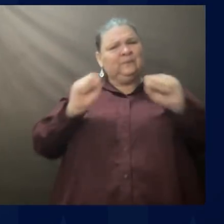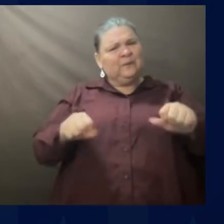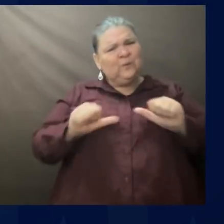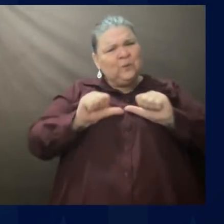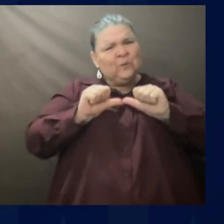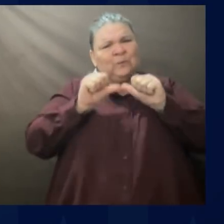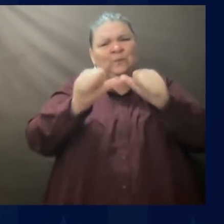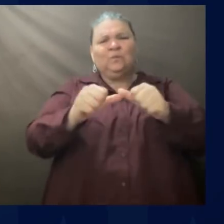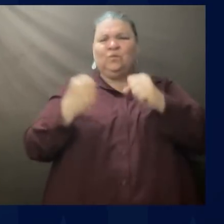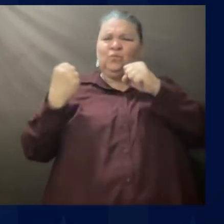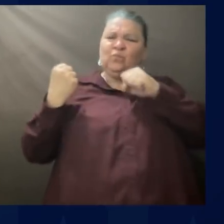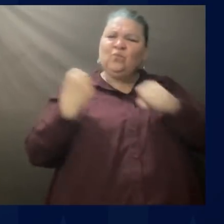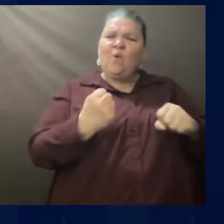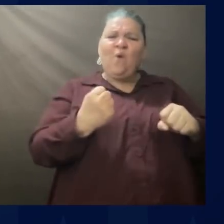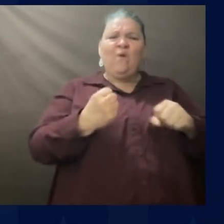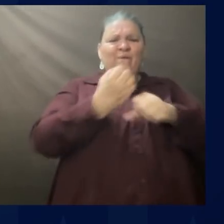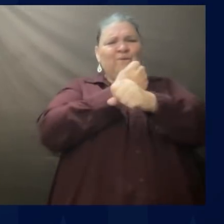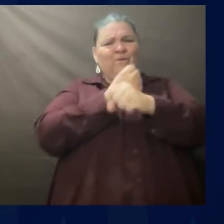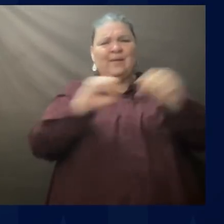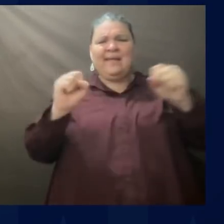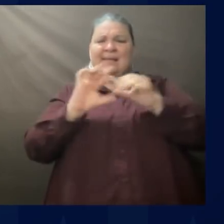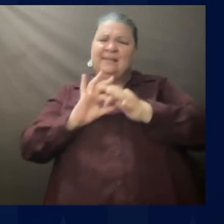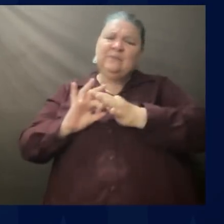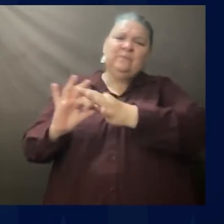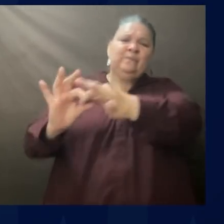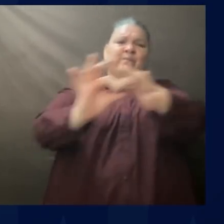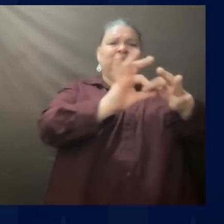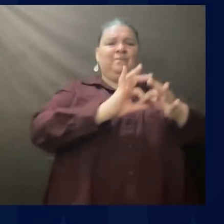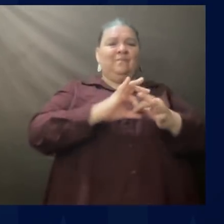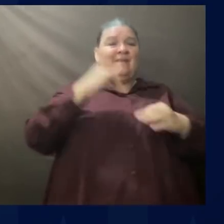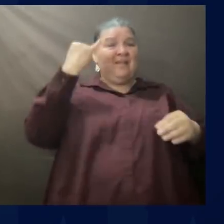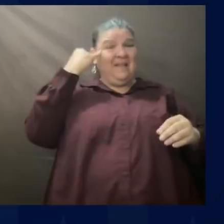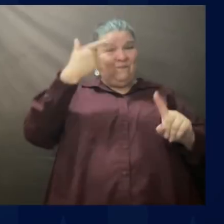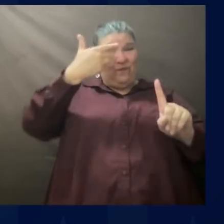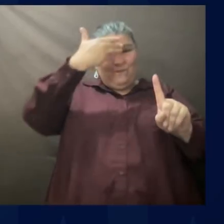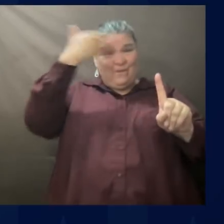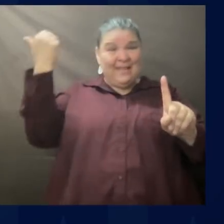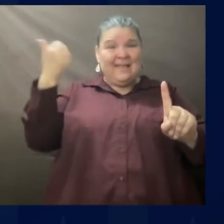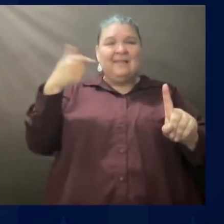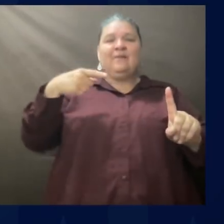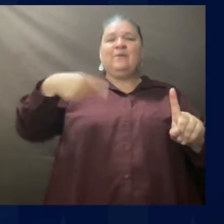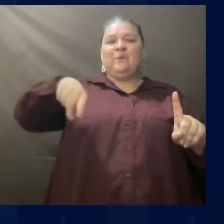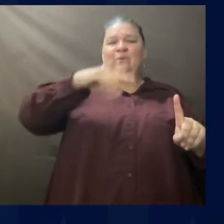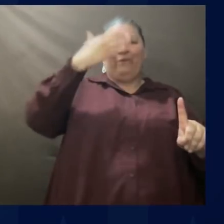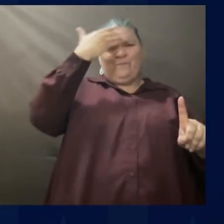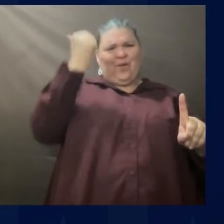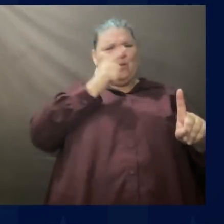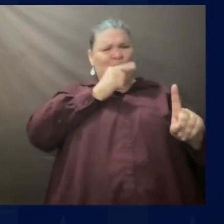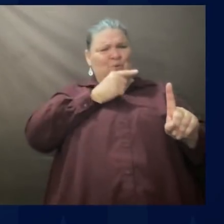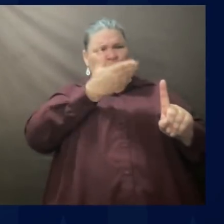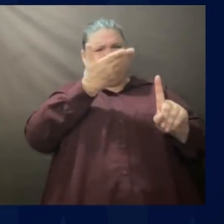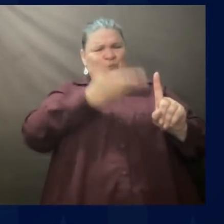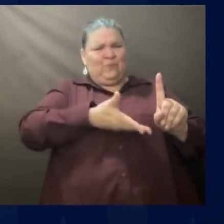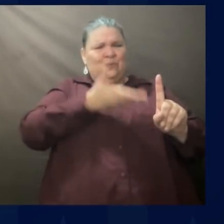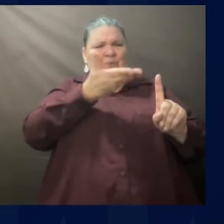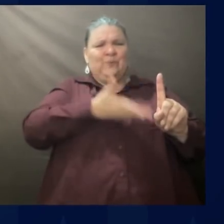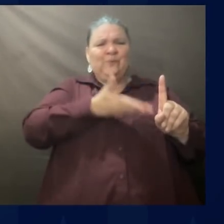then we forget who we are -- who we are. Ladies and gentlemen, our First Lady